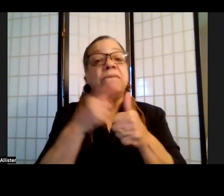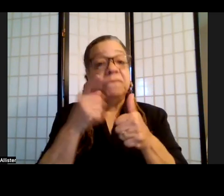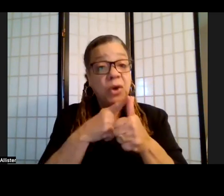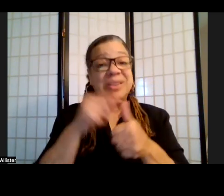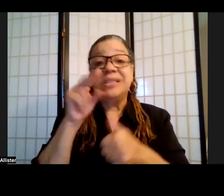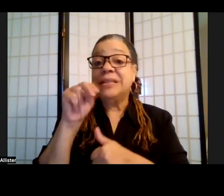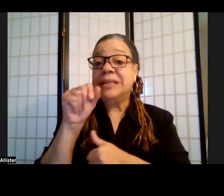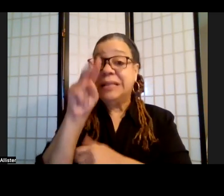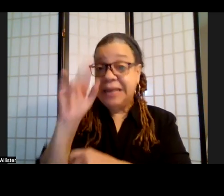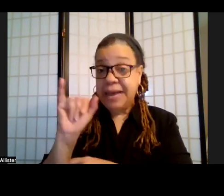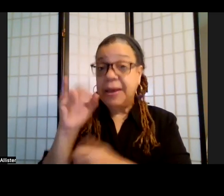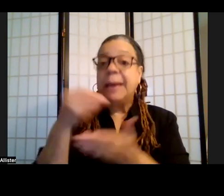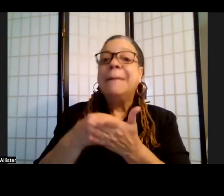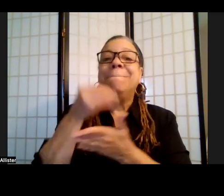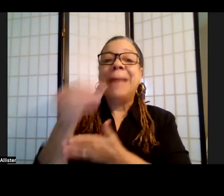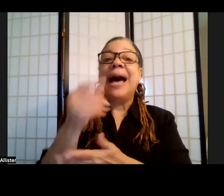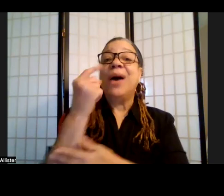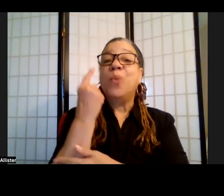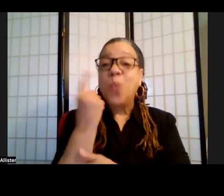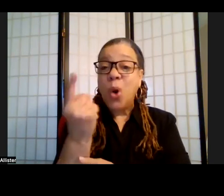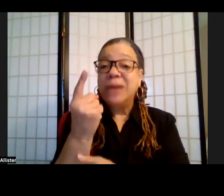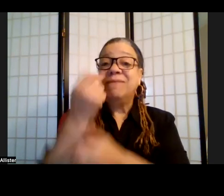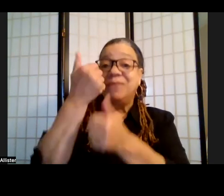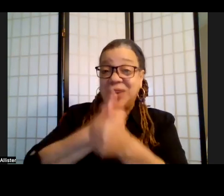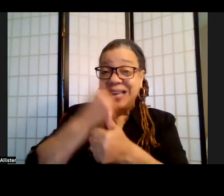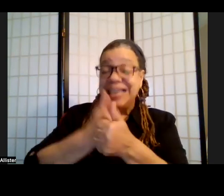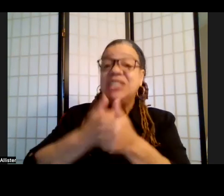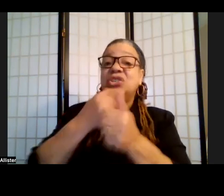needed 250 speculua, one for each patient the doctor saw over the course of each day.